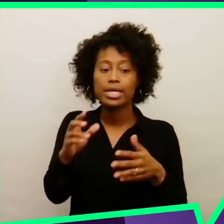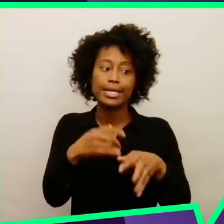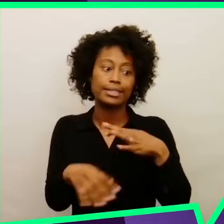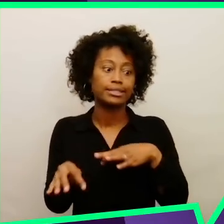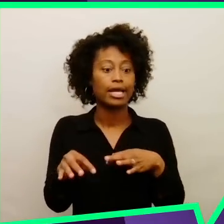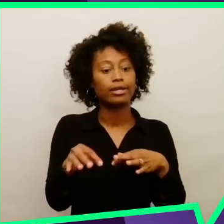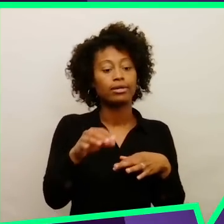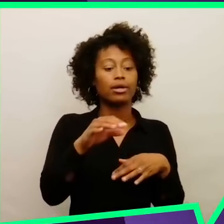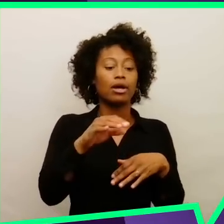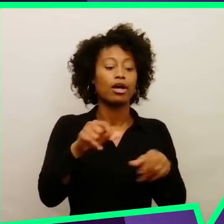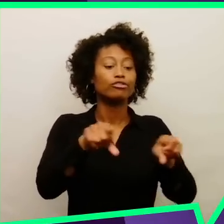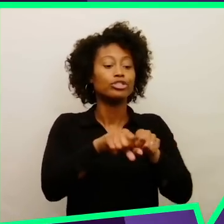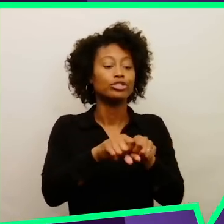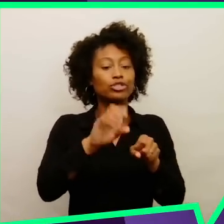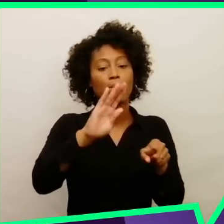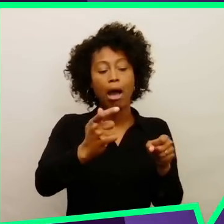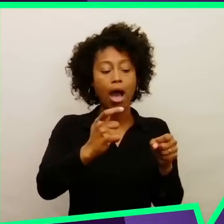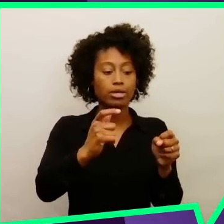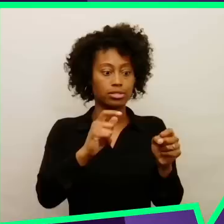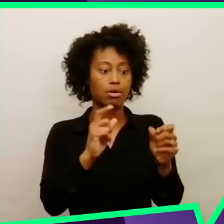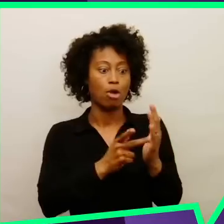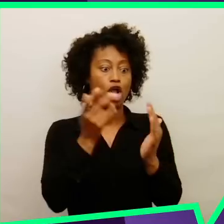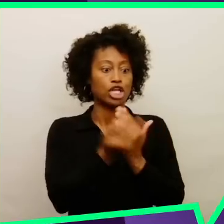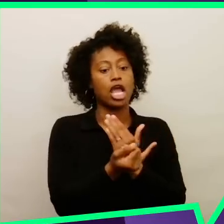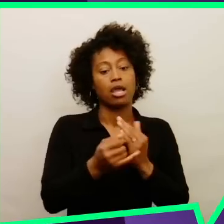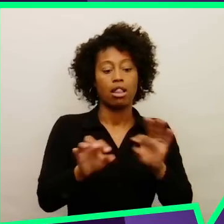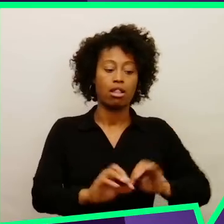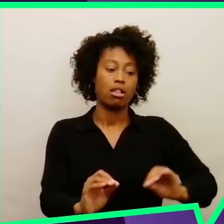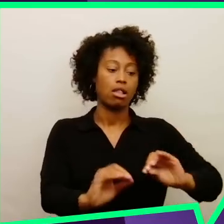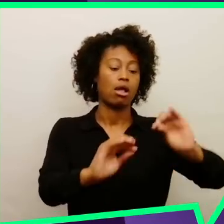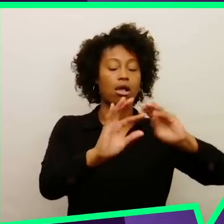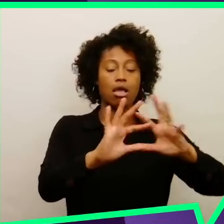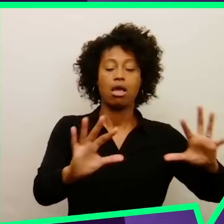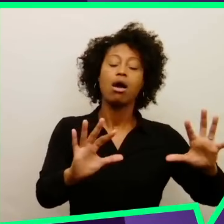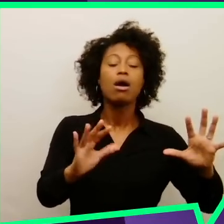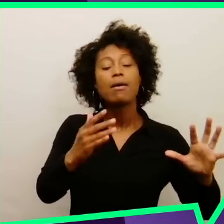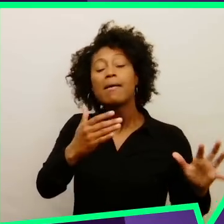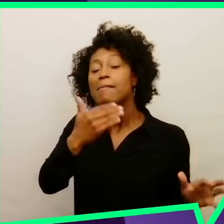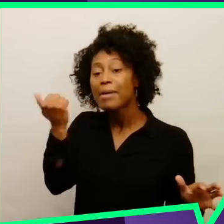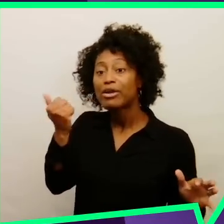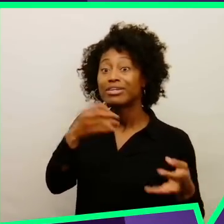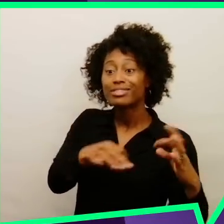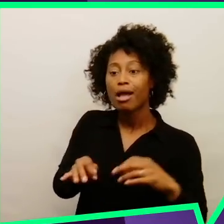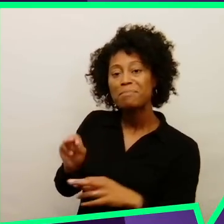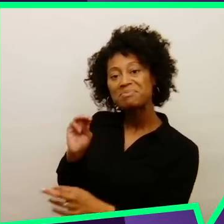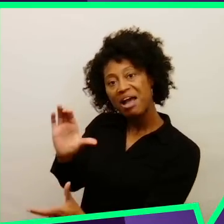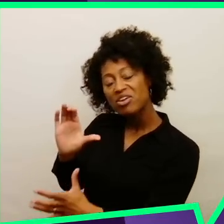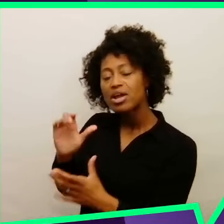to just jump into Minecraft. Is there anything else you can tell us about how gaming can help really excite